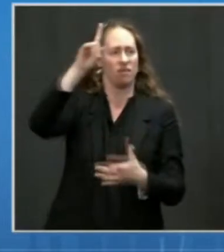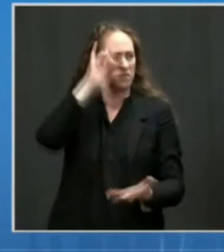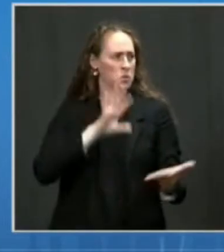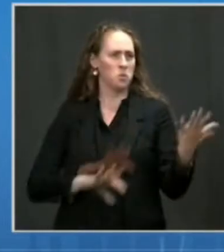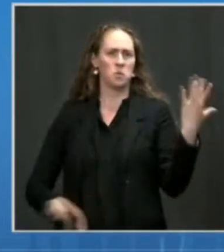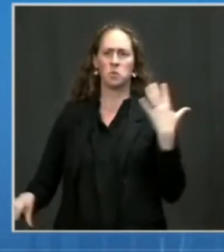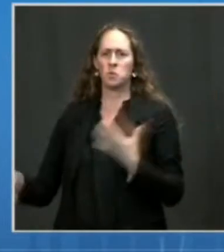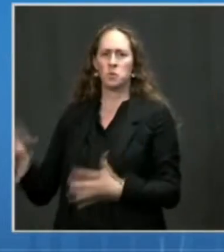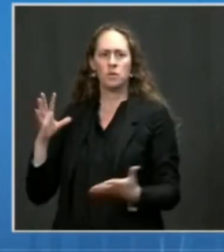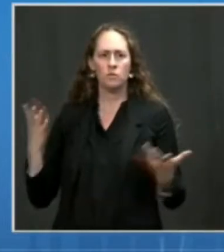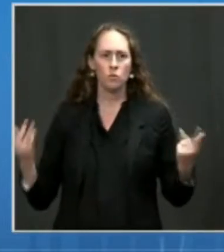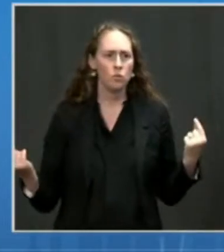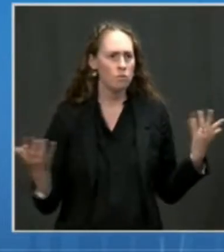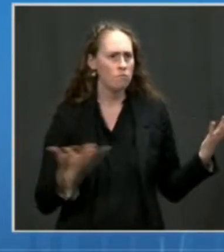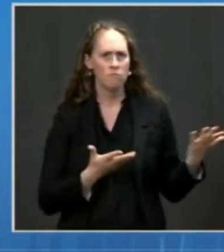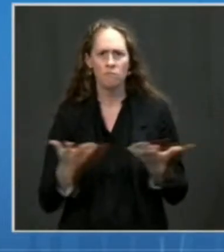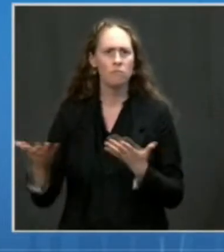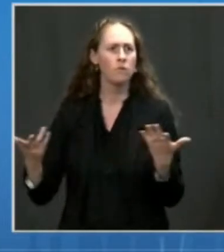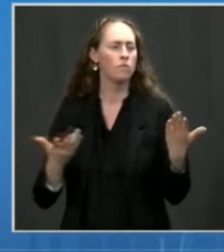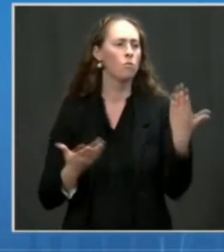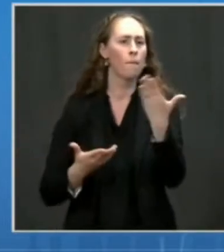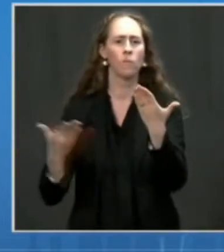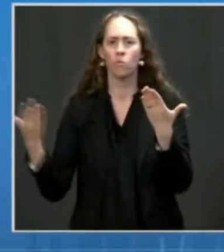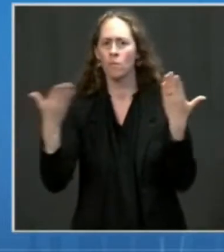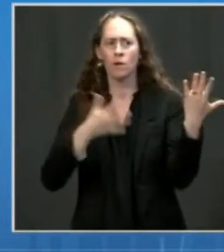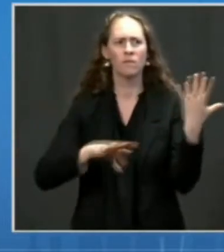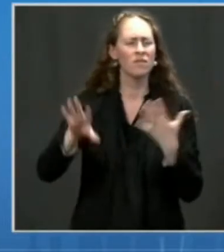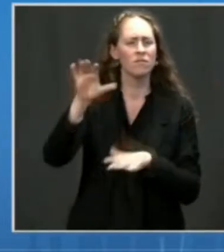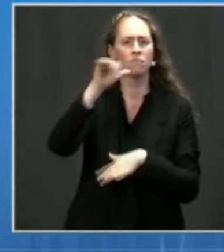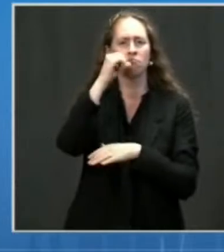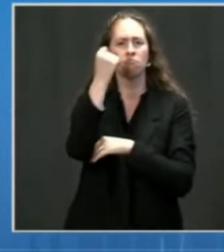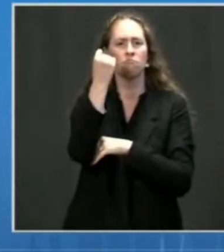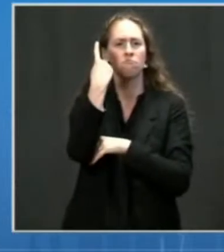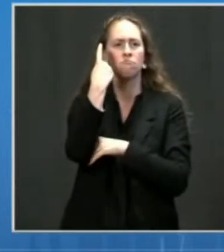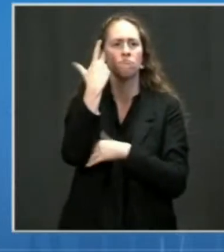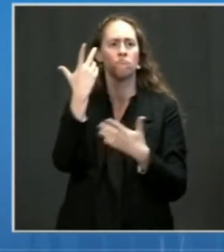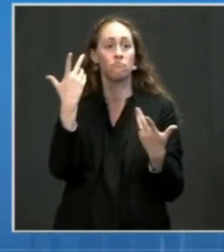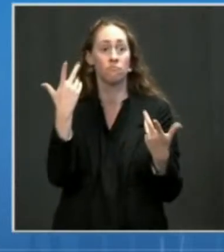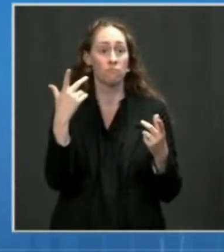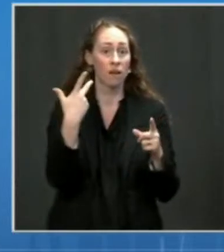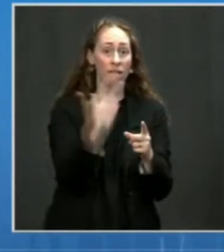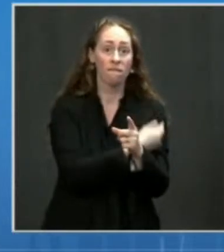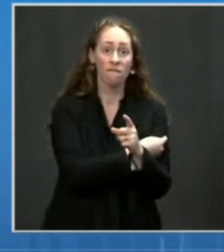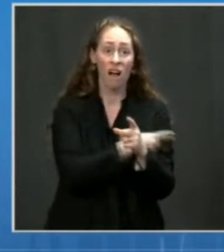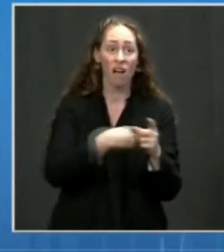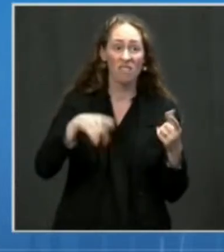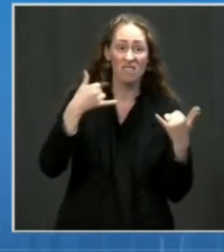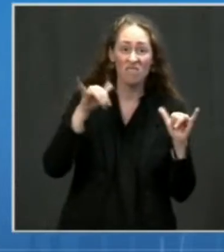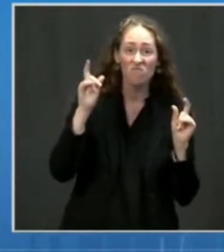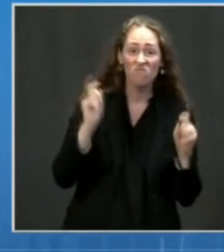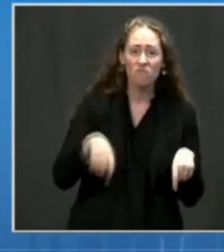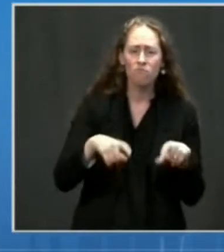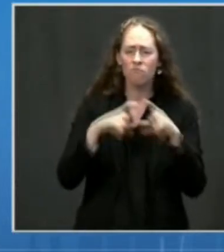CHERYL SOLBERT, "NEW YORK TIMES." THANKS FOR DOING THIS CALL. A LOT OF AMERICANS REMAIN VERY CONFUSED ABOUT THE